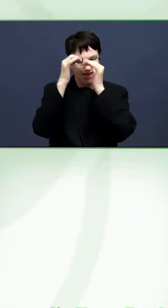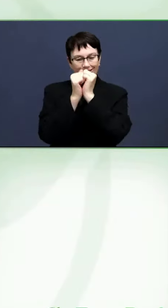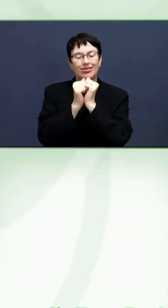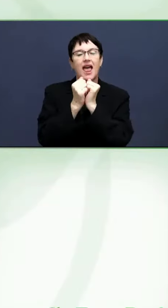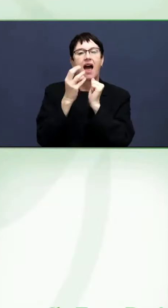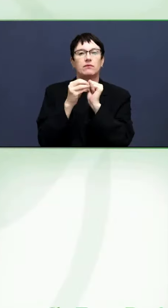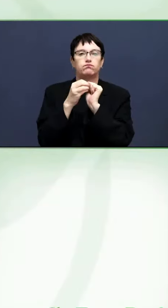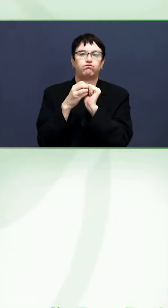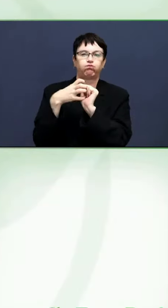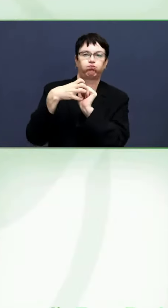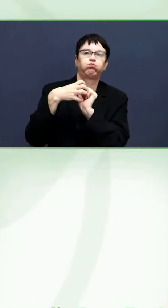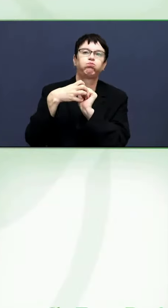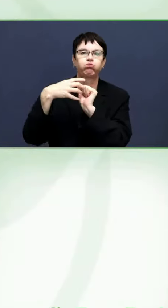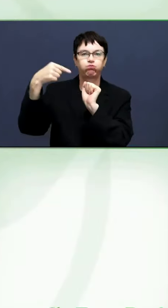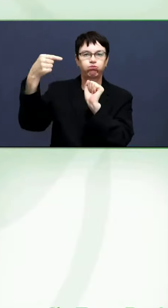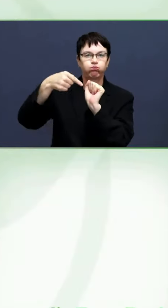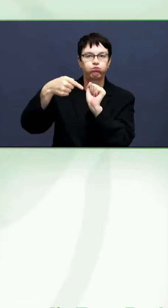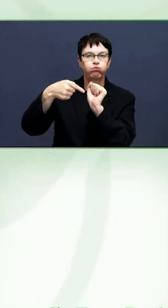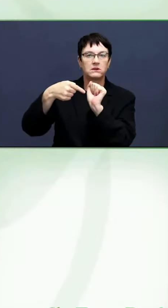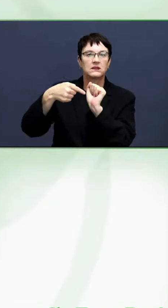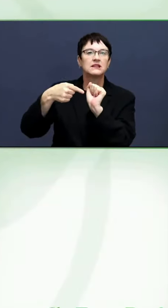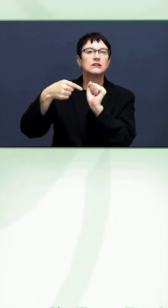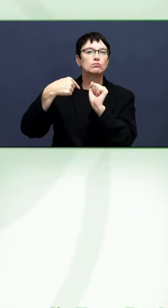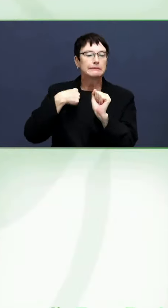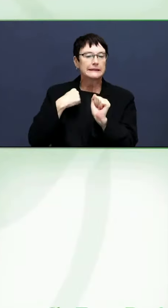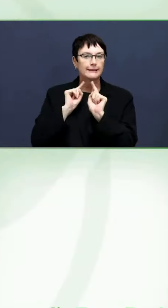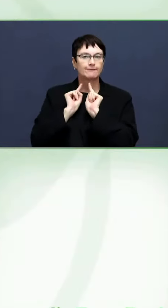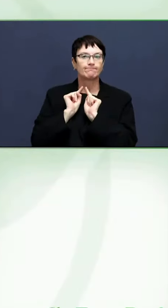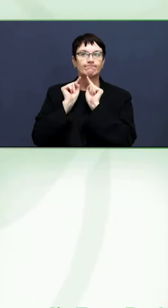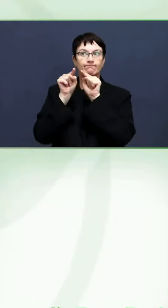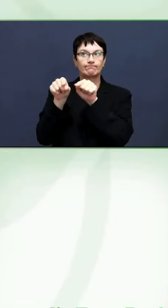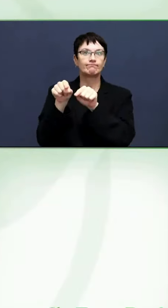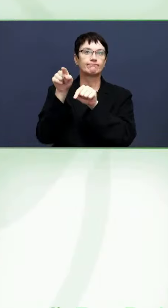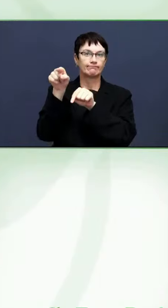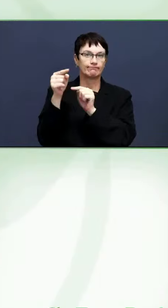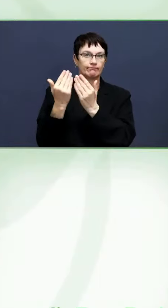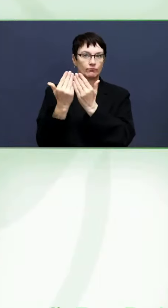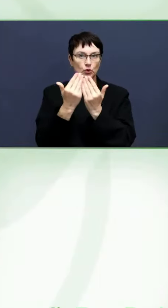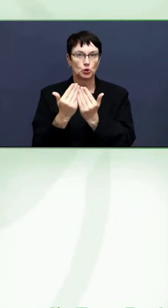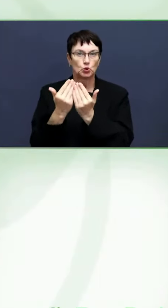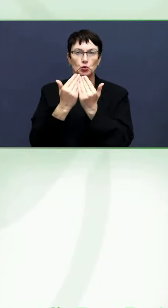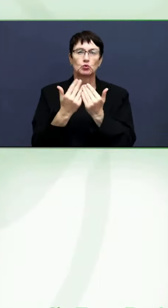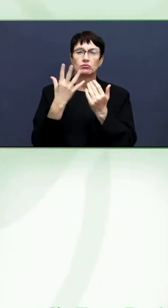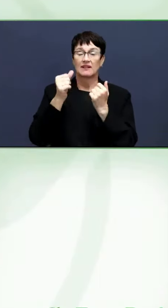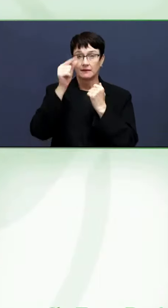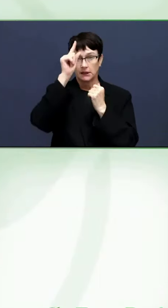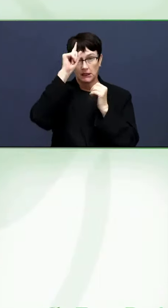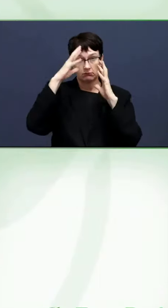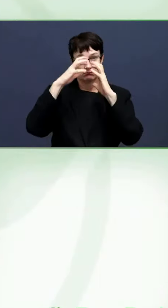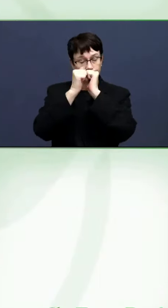She told me the skills to be independent, and most importantly, she gave me hope.